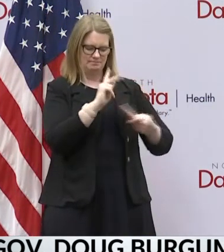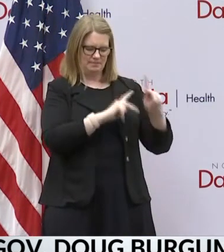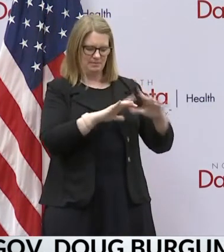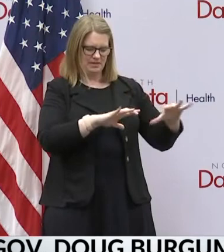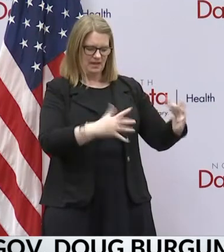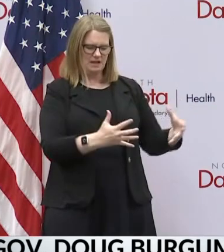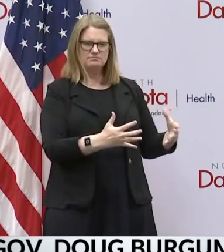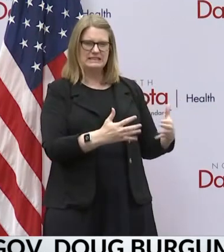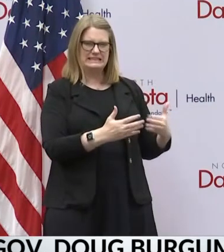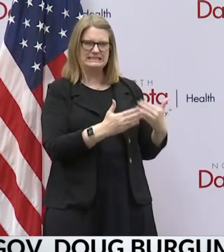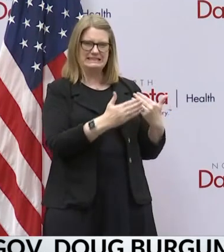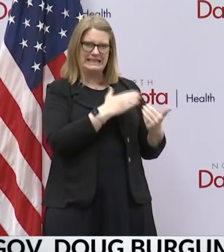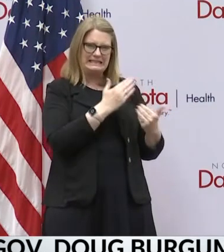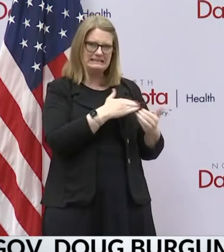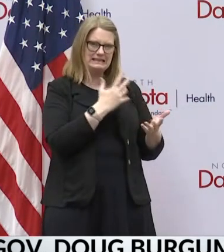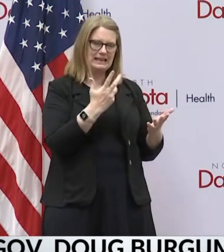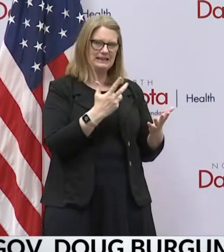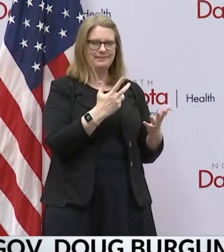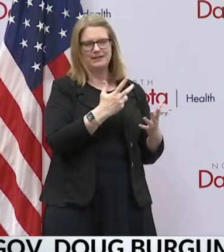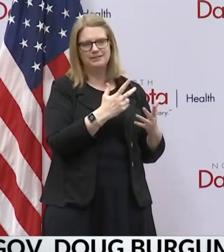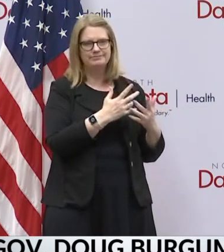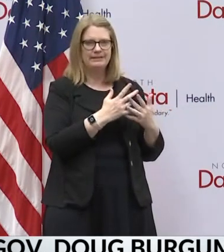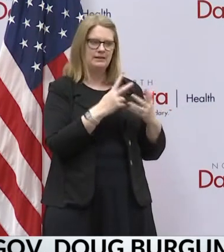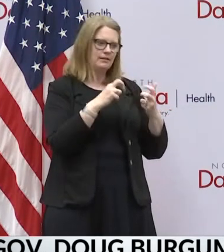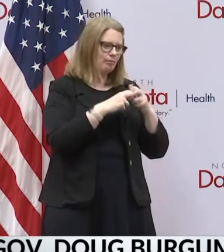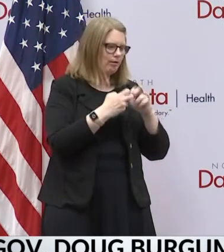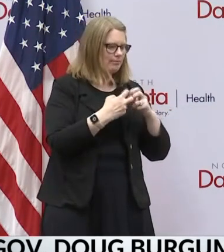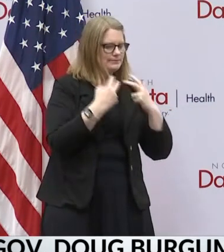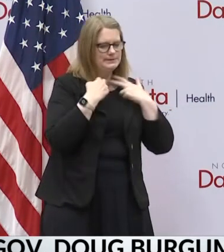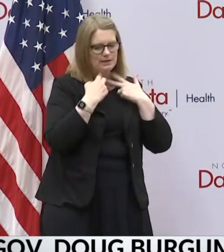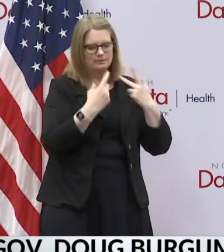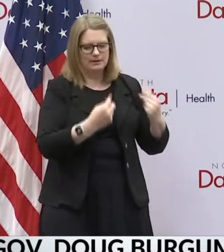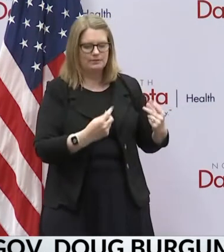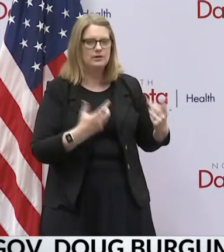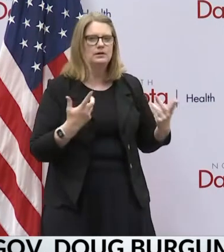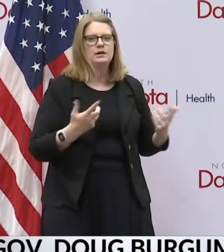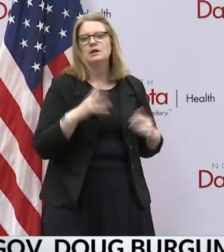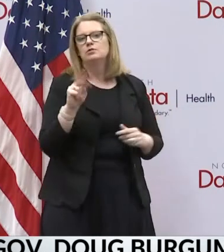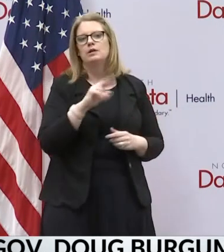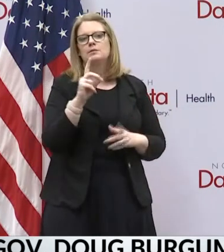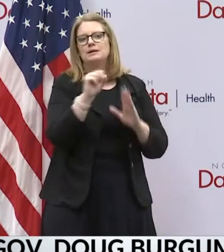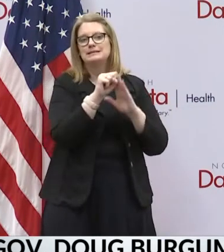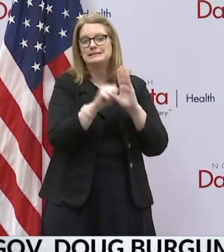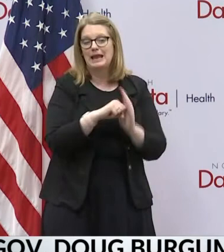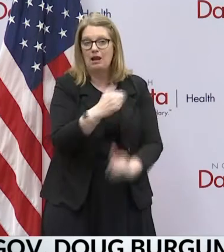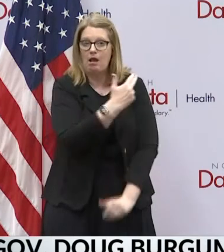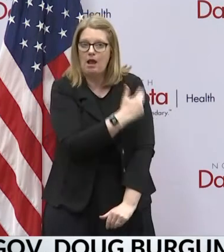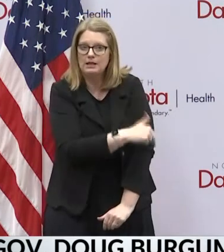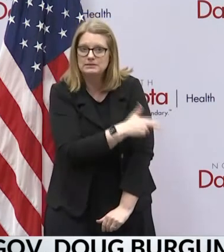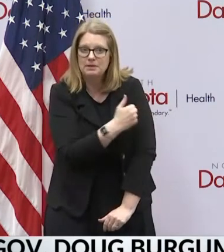MOST VULNERABLE IS A VITAL COMPONENT OF NORTH DAKOTA SMART RESTART. WE HAD SOME GREAT WORK THIS WEEK THAT WE WANT TO SHARE.